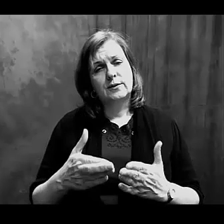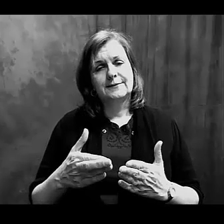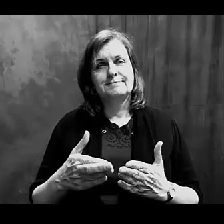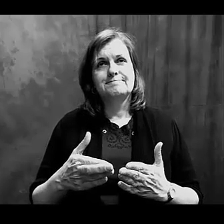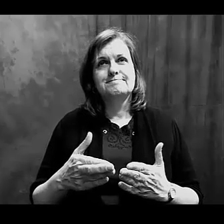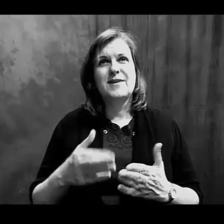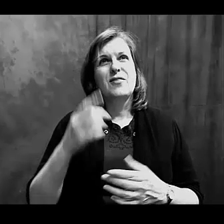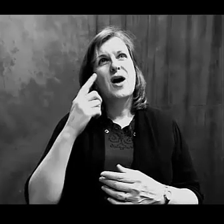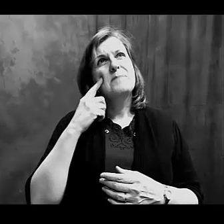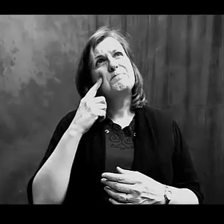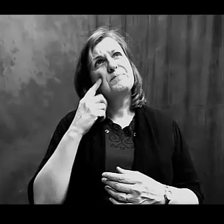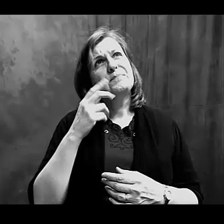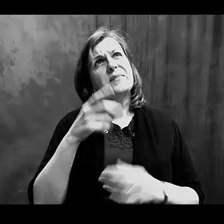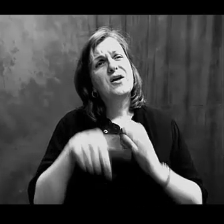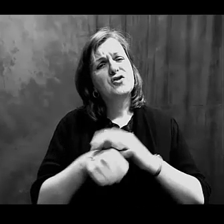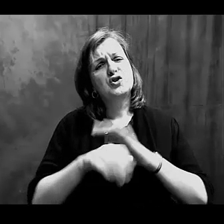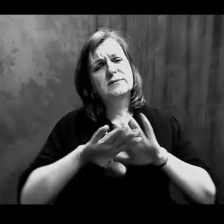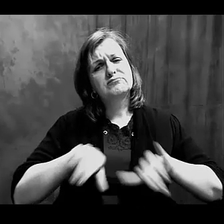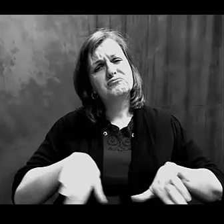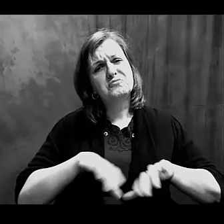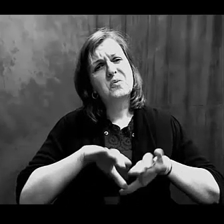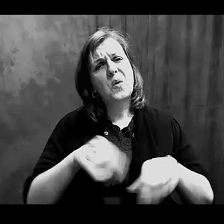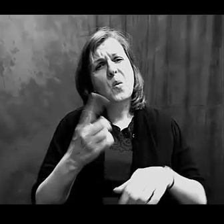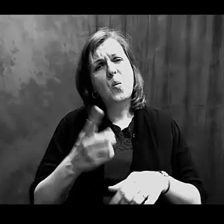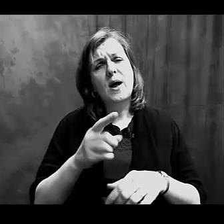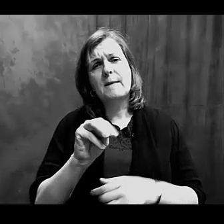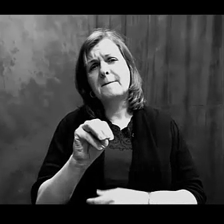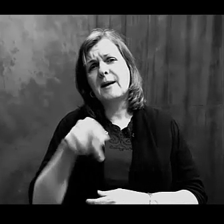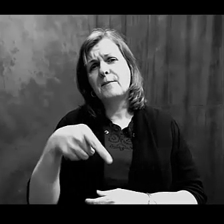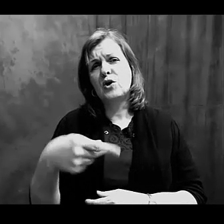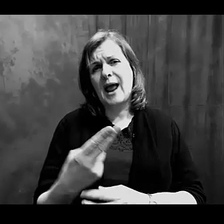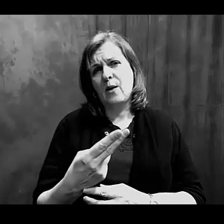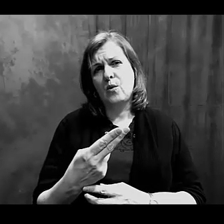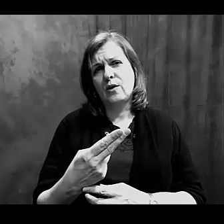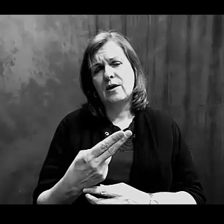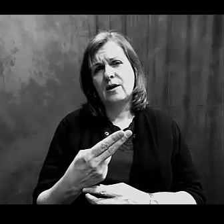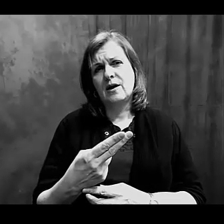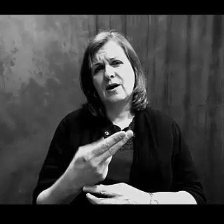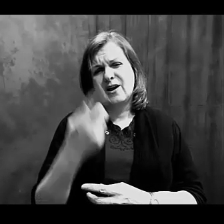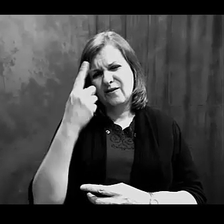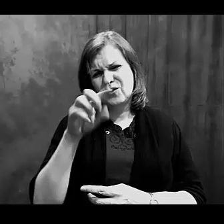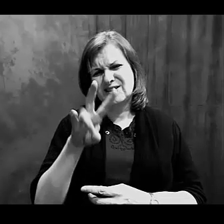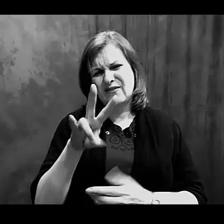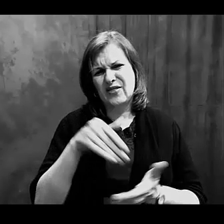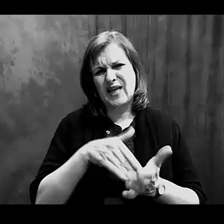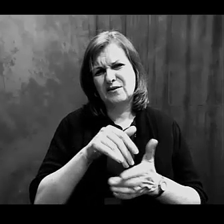moving at a whole 1 mph for 7000 miles are you really just drifting??